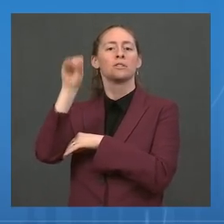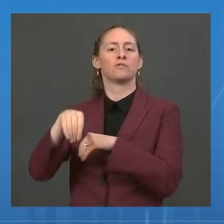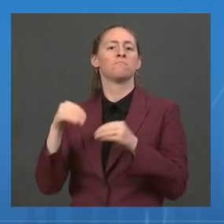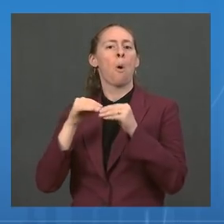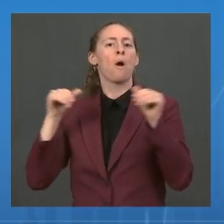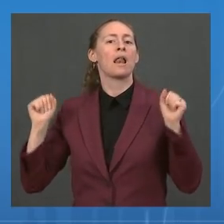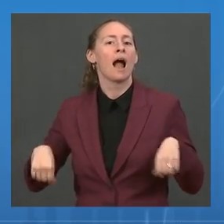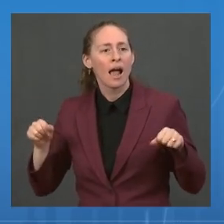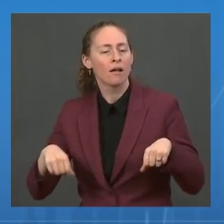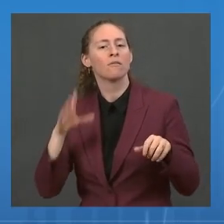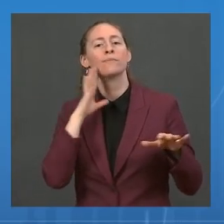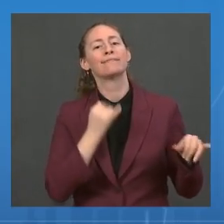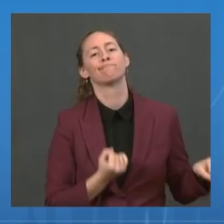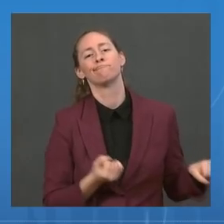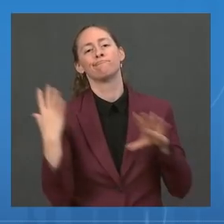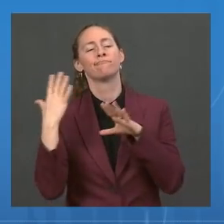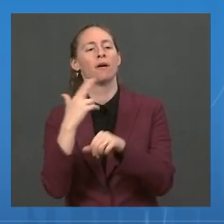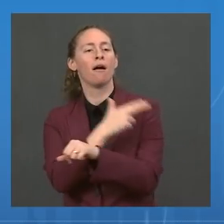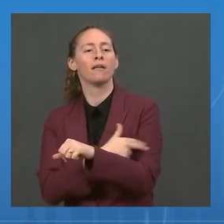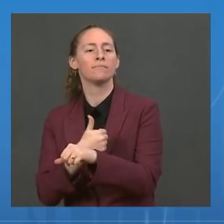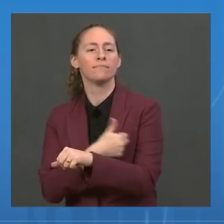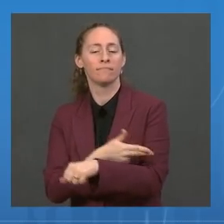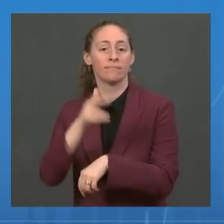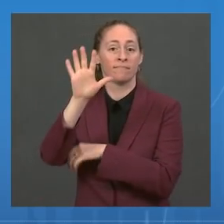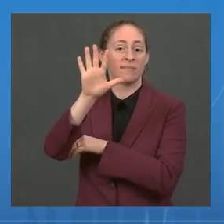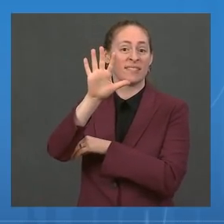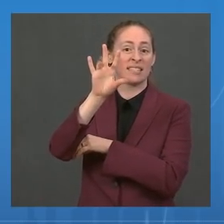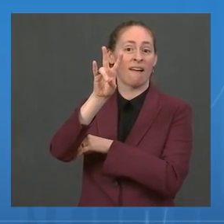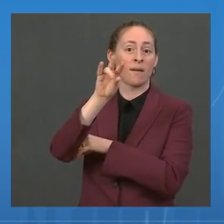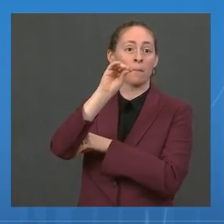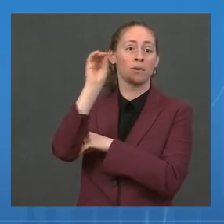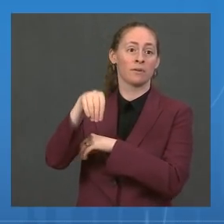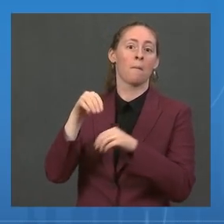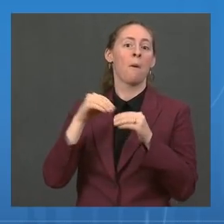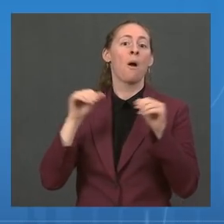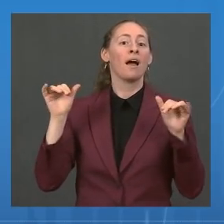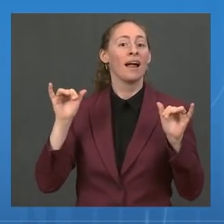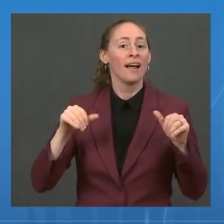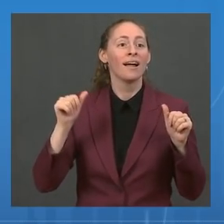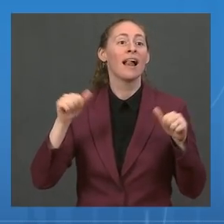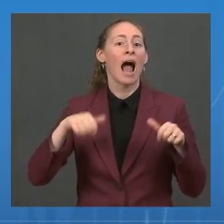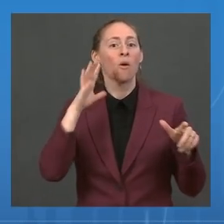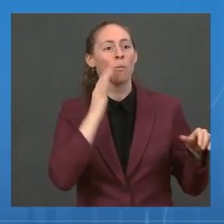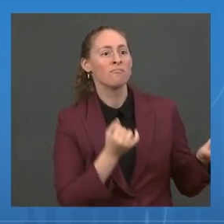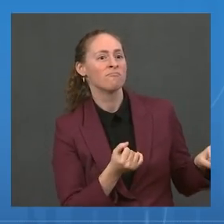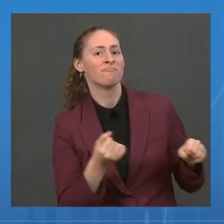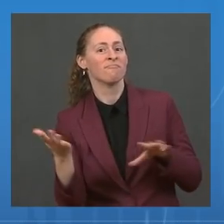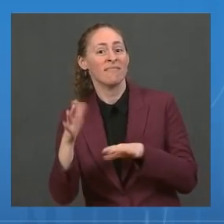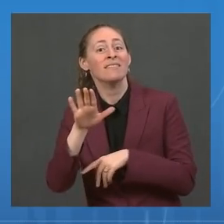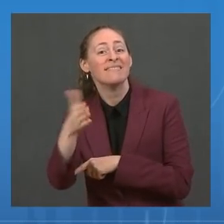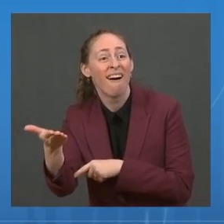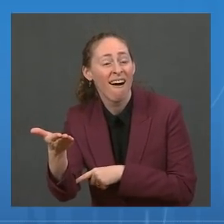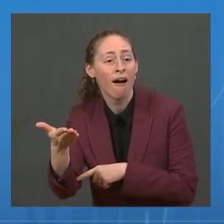and 57 times more likely to die compared to people who are vaccinated.